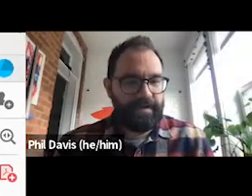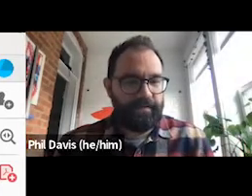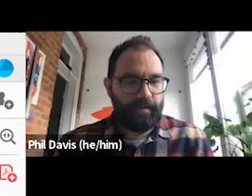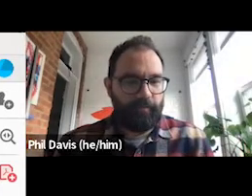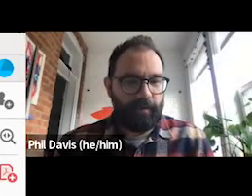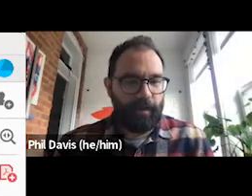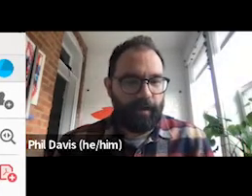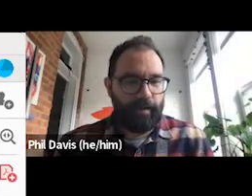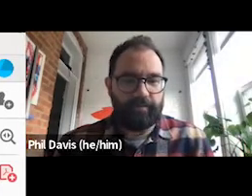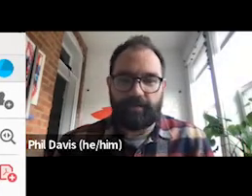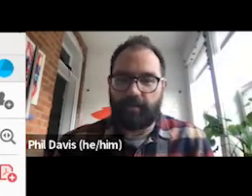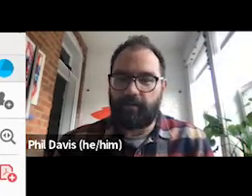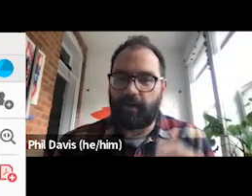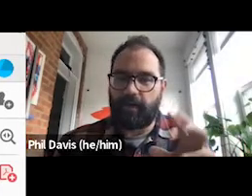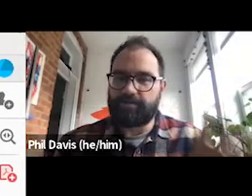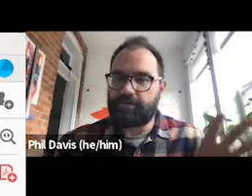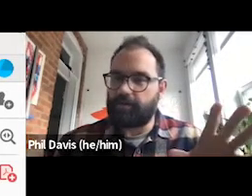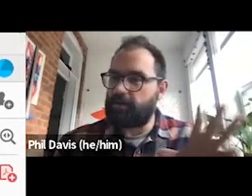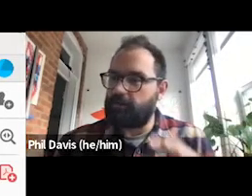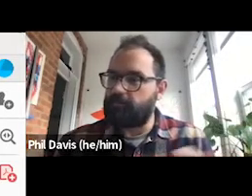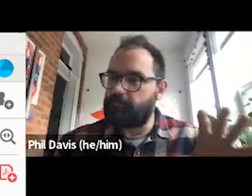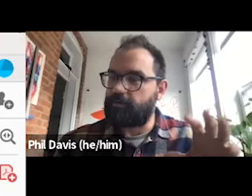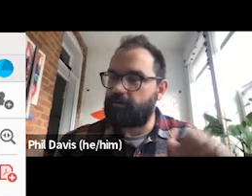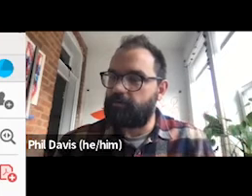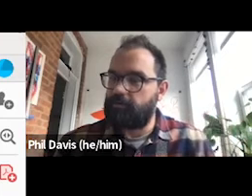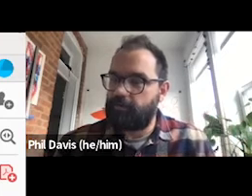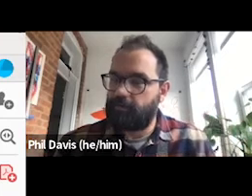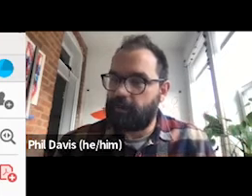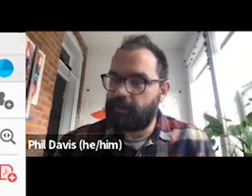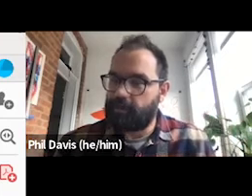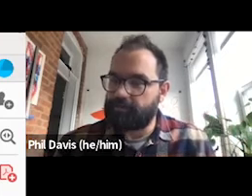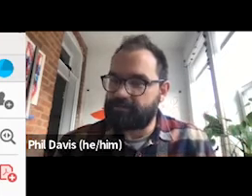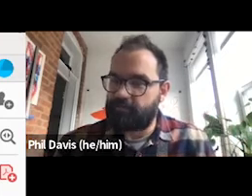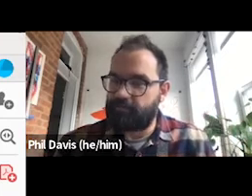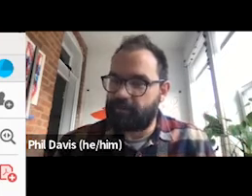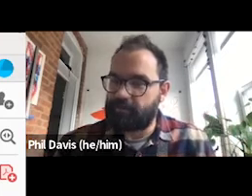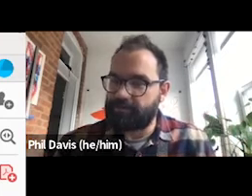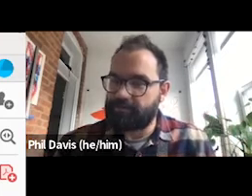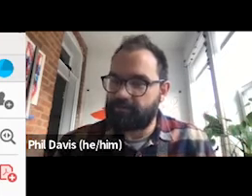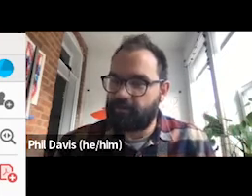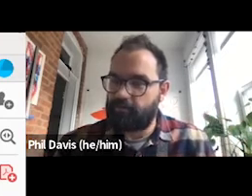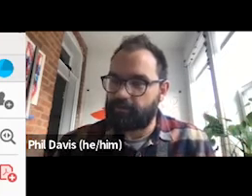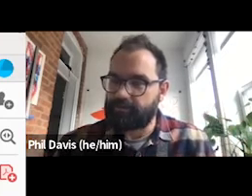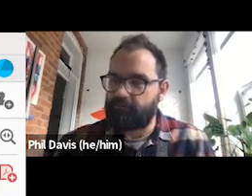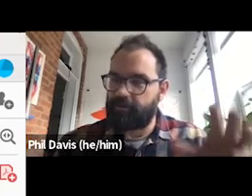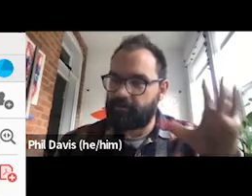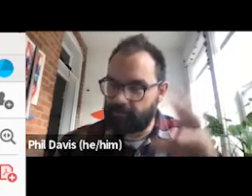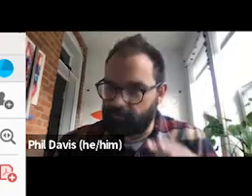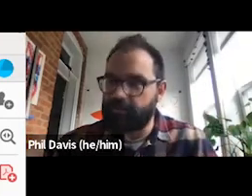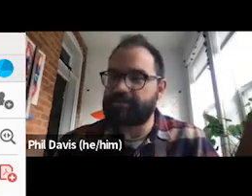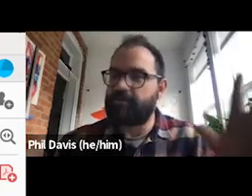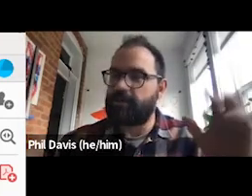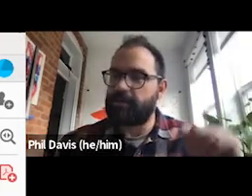and then I put together a jury of local animaters and filmmaker that were sort of like the prescreening